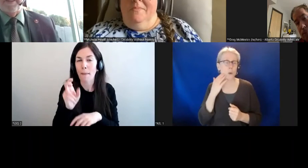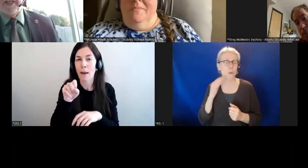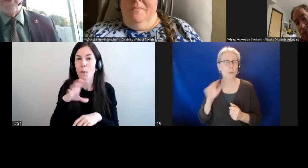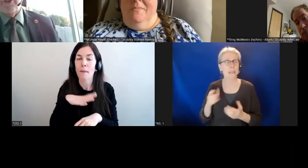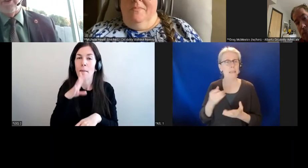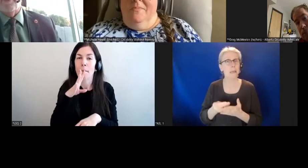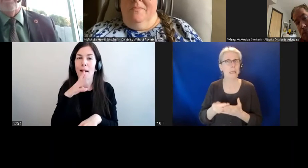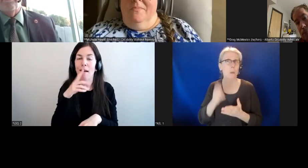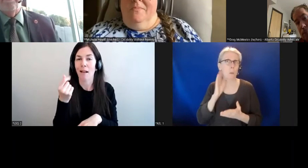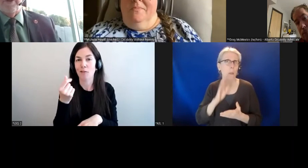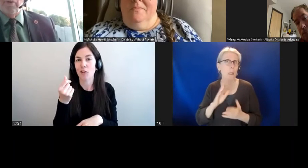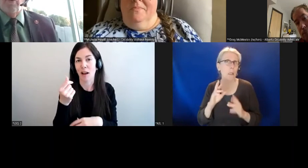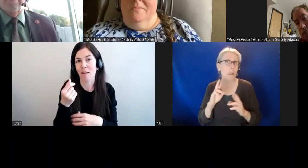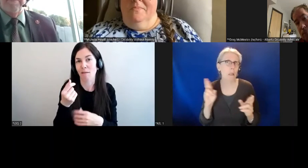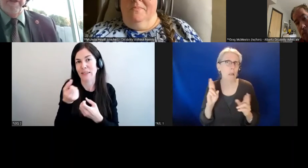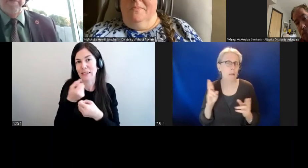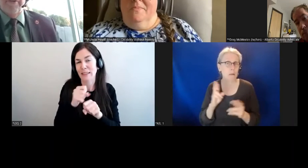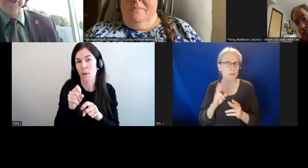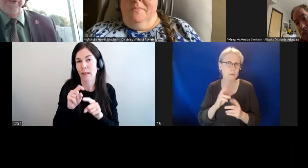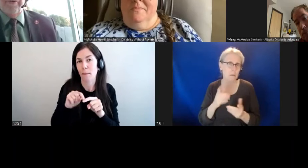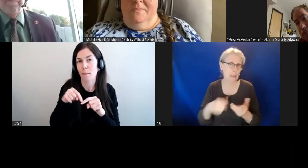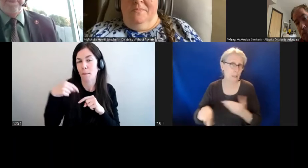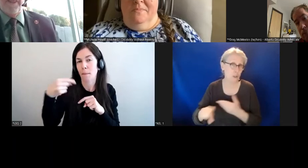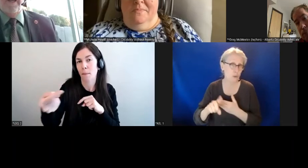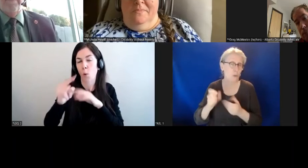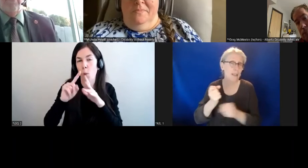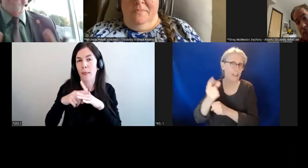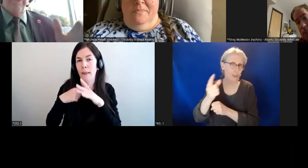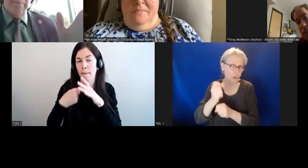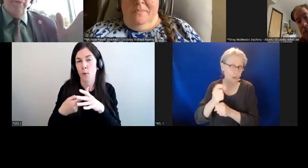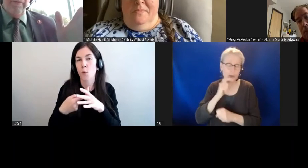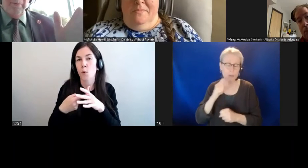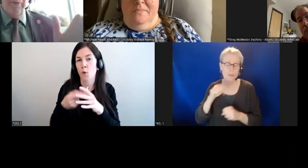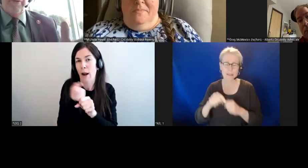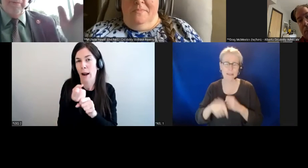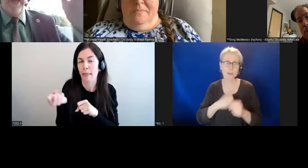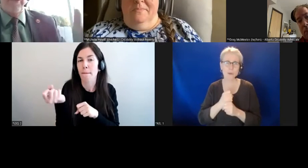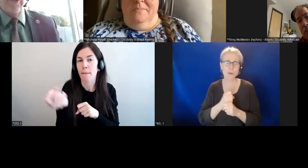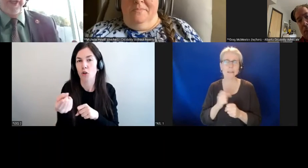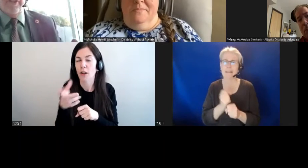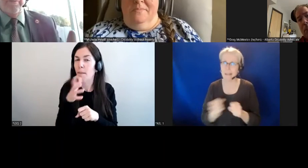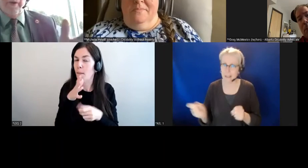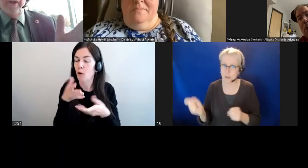NEXT YEAR, I HOPE. BUT IT WON'T BE AVAILABLE THIS YEAR. WE HAVE TO PUT THE PACKAGE TOGETHER